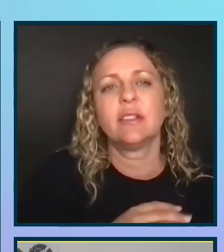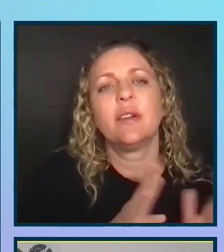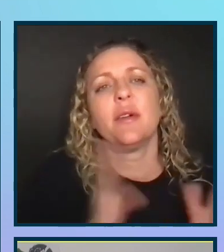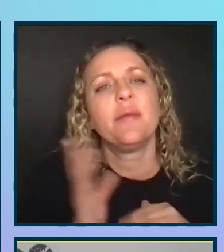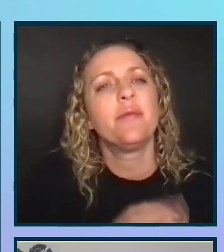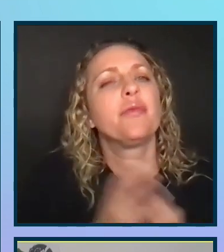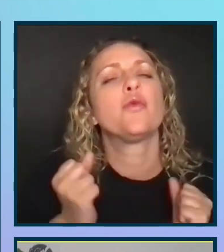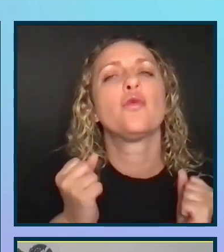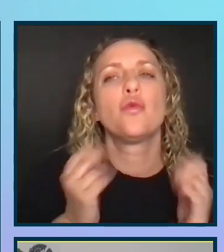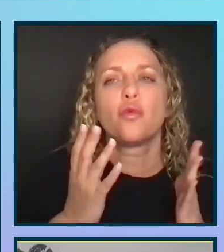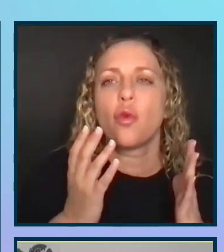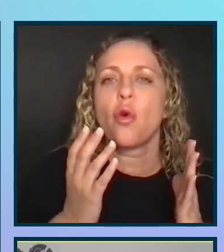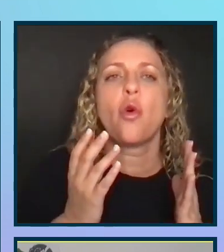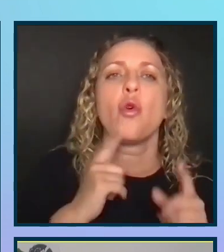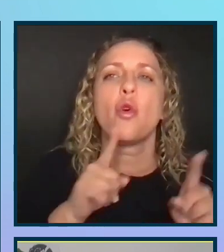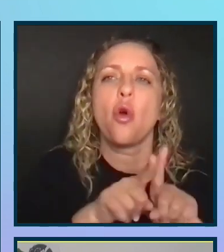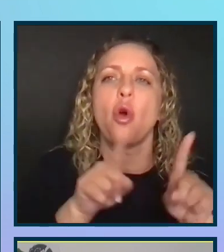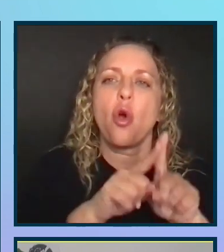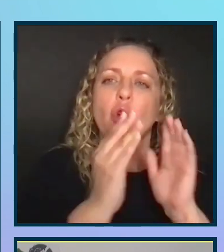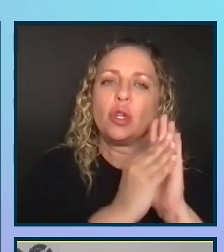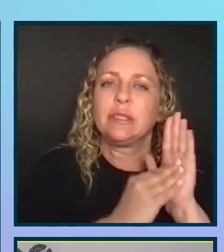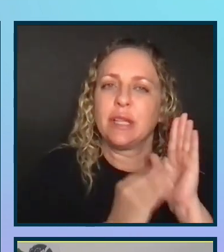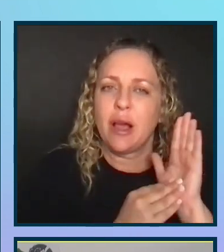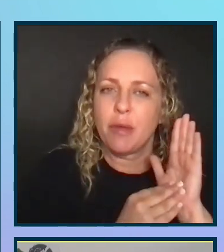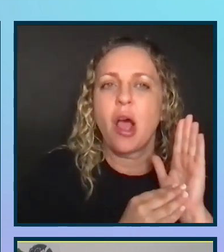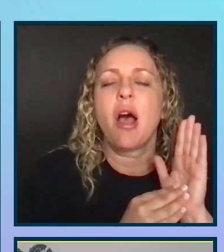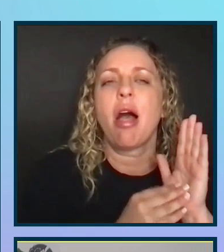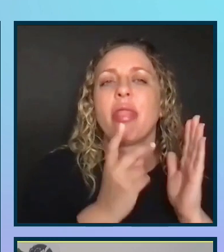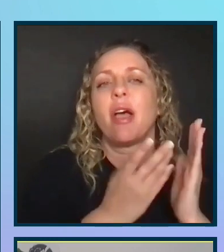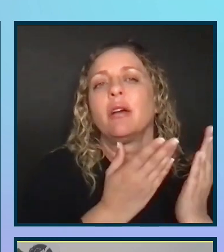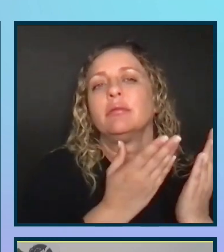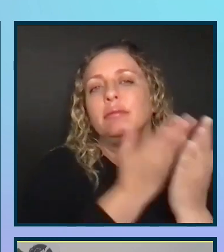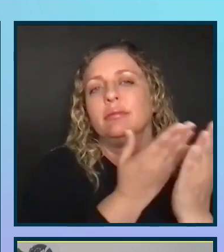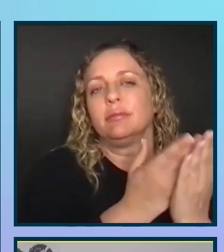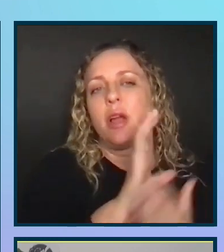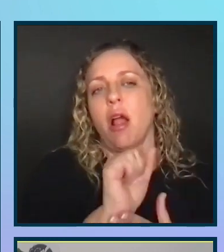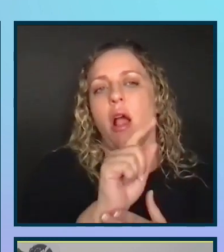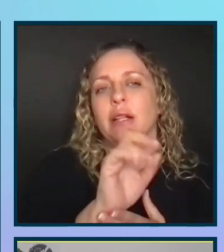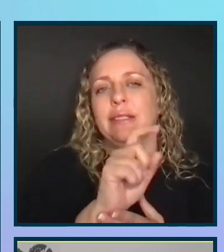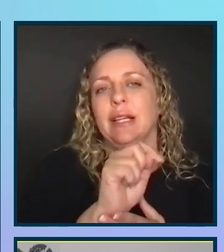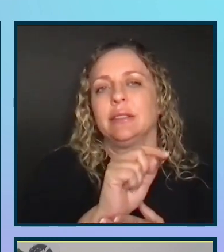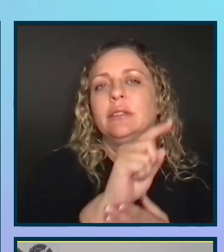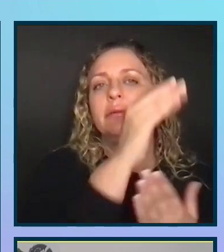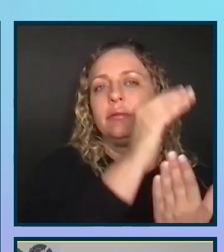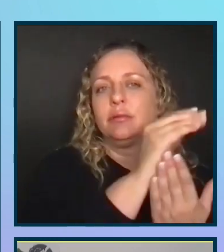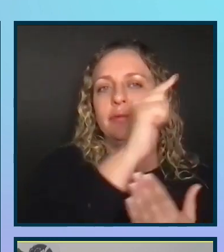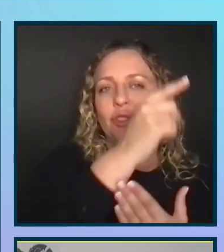So you can also document the announced content order. Most of the time, you want to have the same announced content